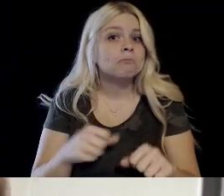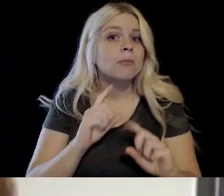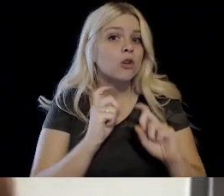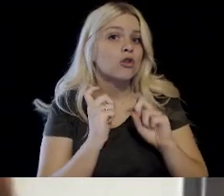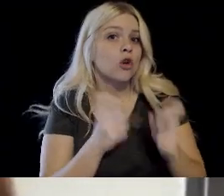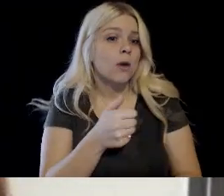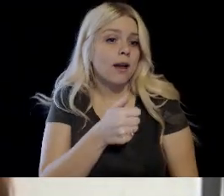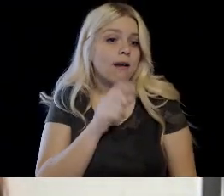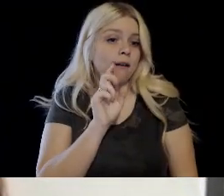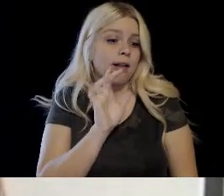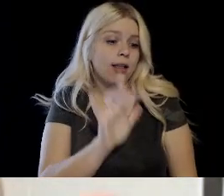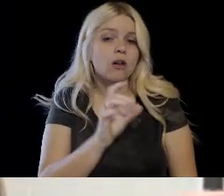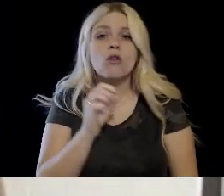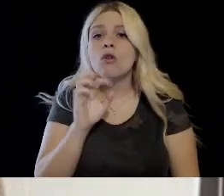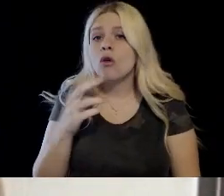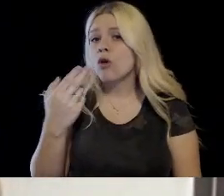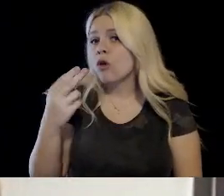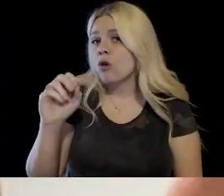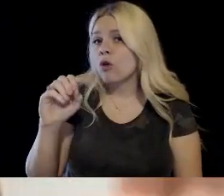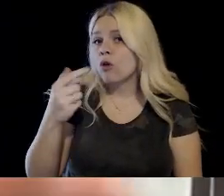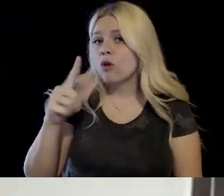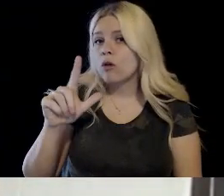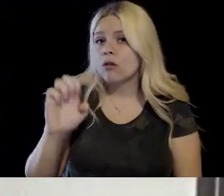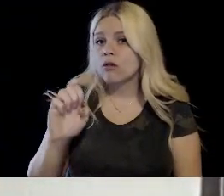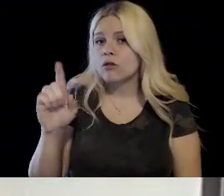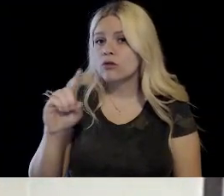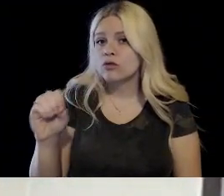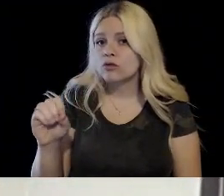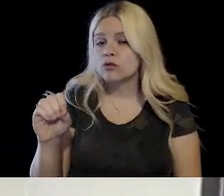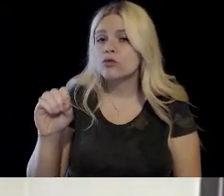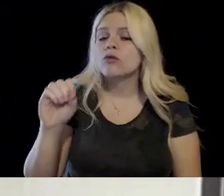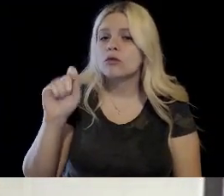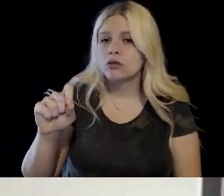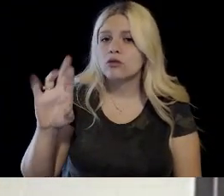If you click shop online you'll see all the animal art. You'll see different ways that